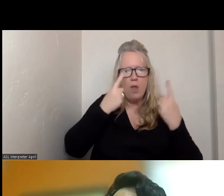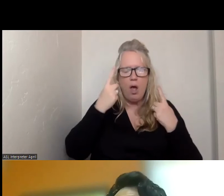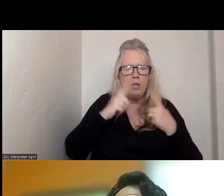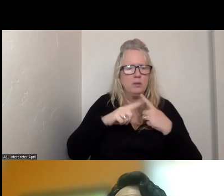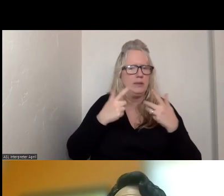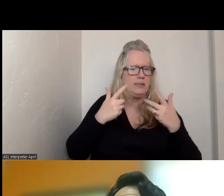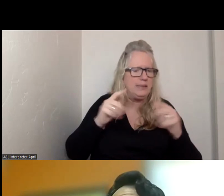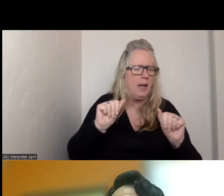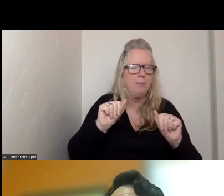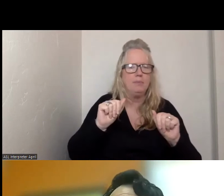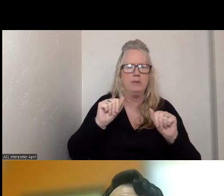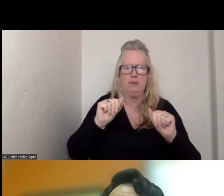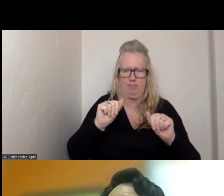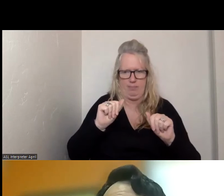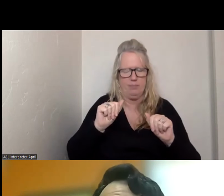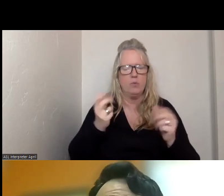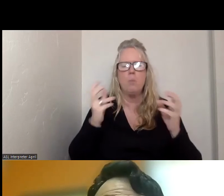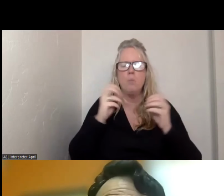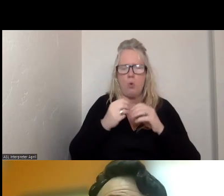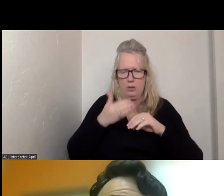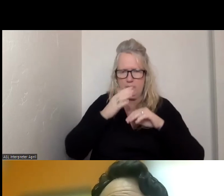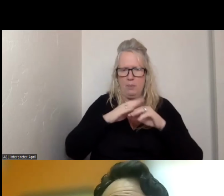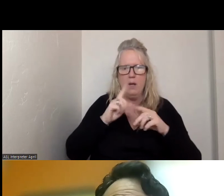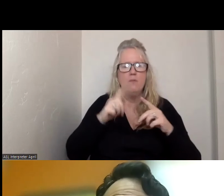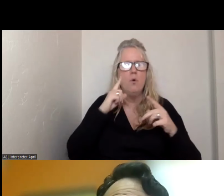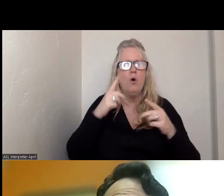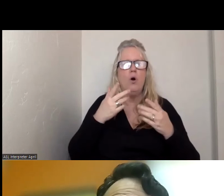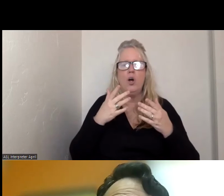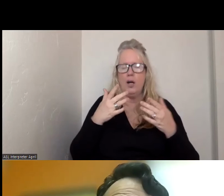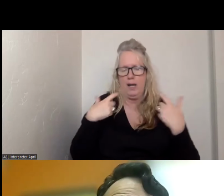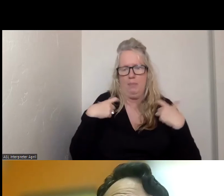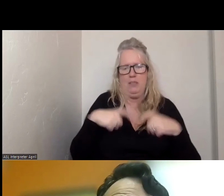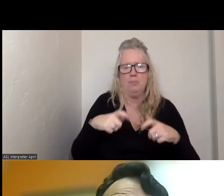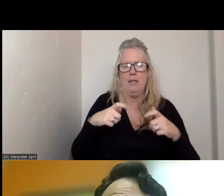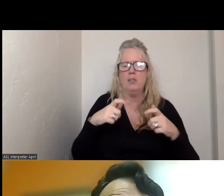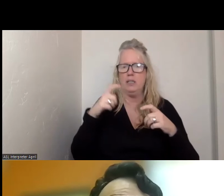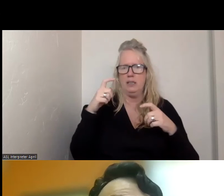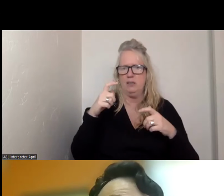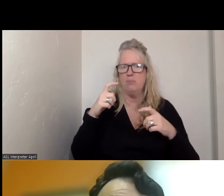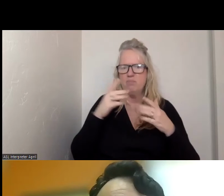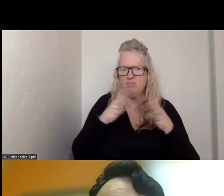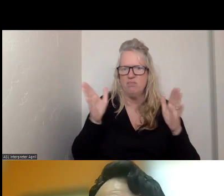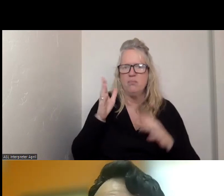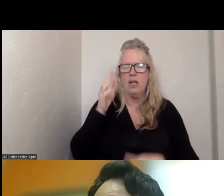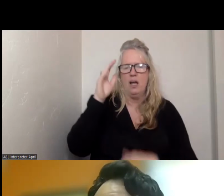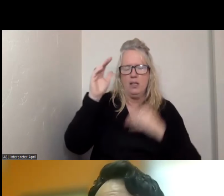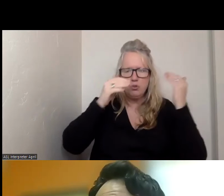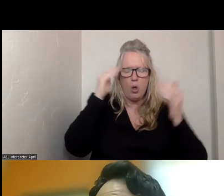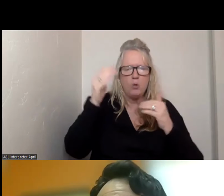AN INCREASE IN HISPANIC ADULTS AND THEN IN TERMS OF SERIOUS THOUGHTS AROUND